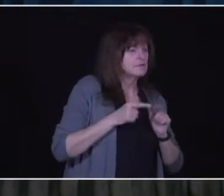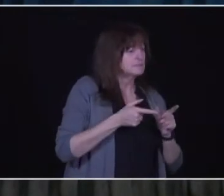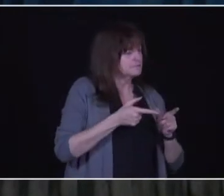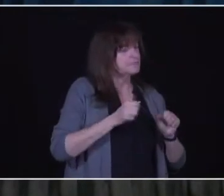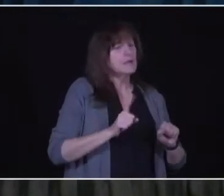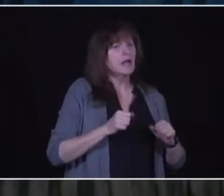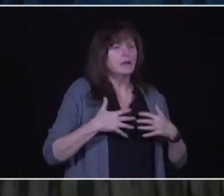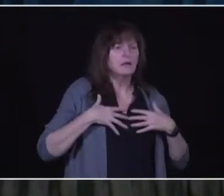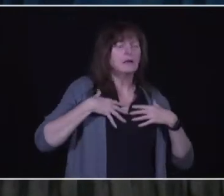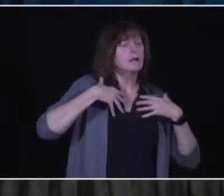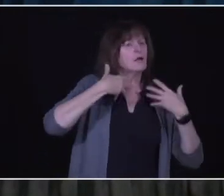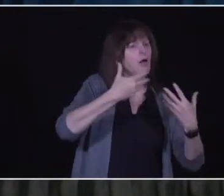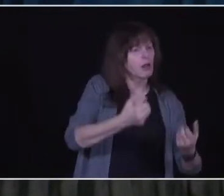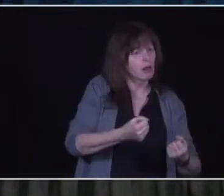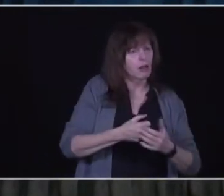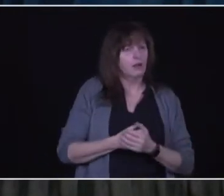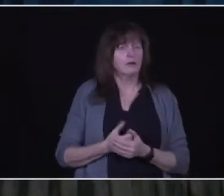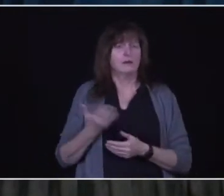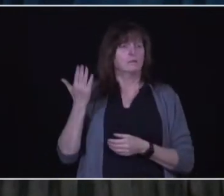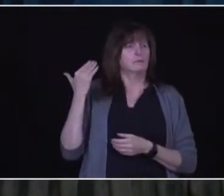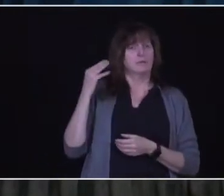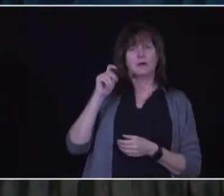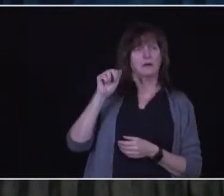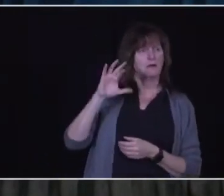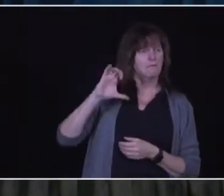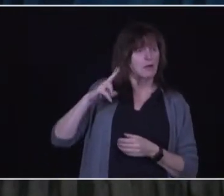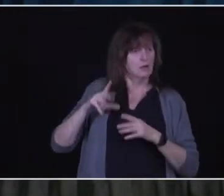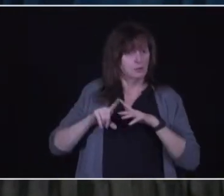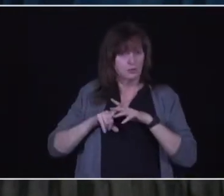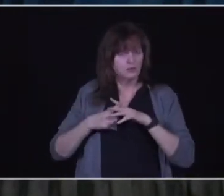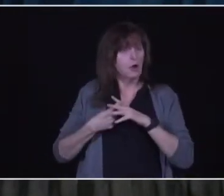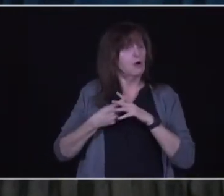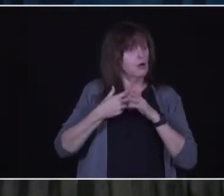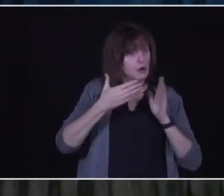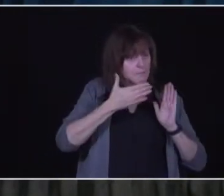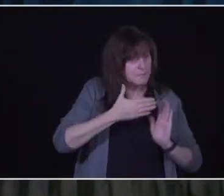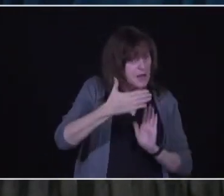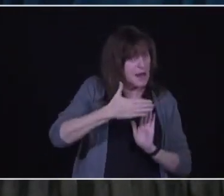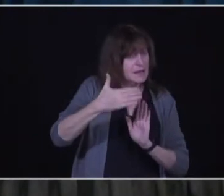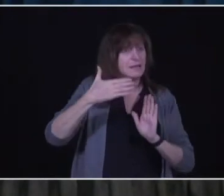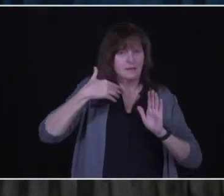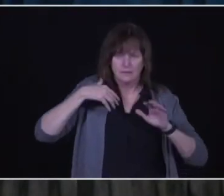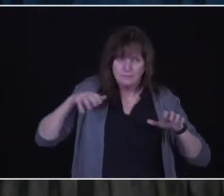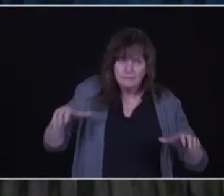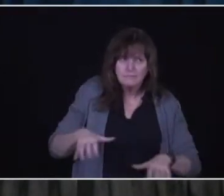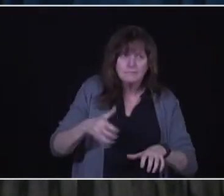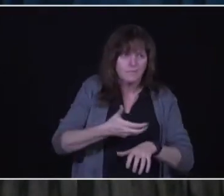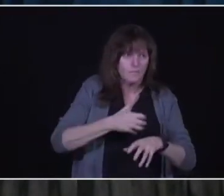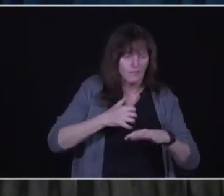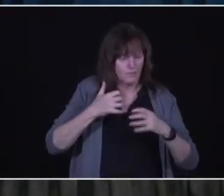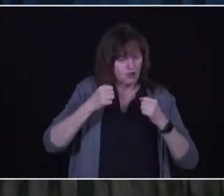our strategy last March we move forward and are taking strong action against human trafficking.